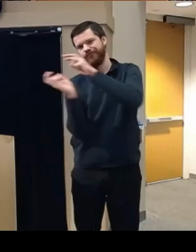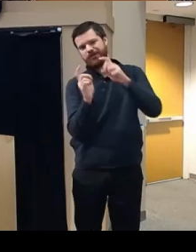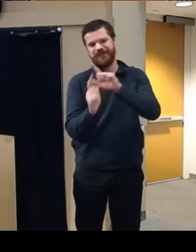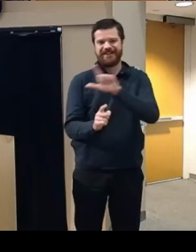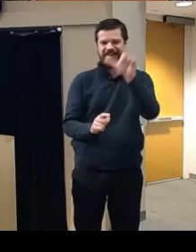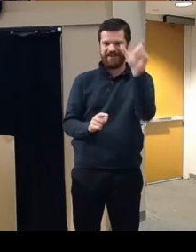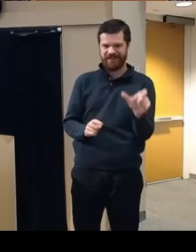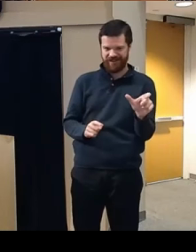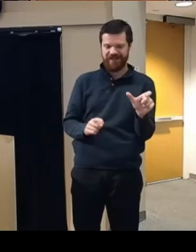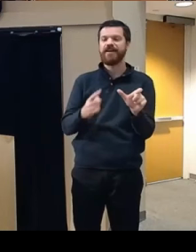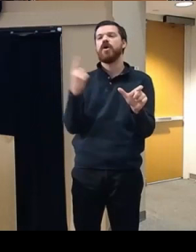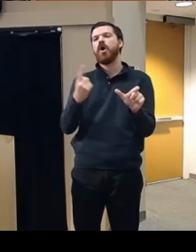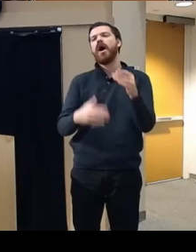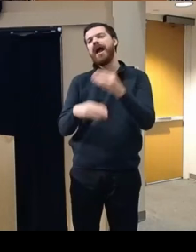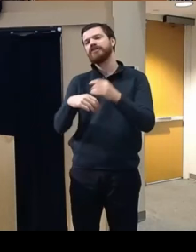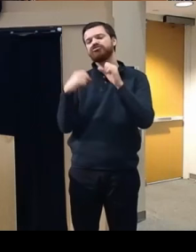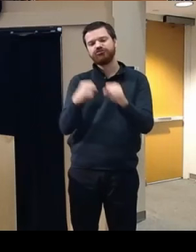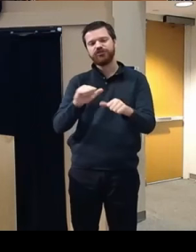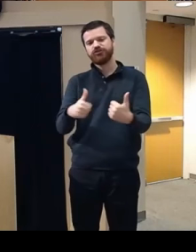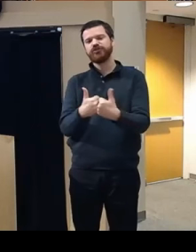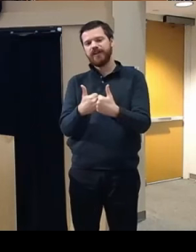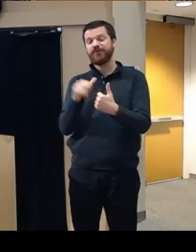and then we always need to add strengths and challenges and this actually pulls in